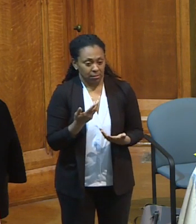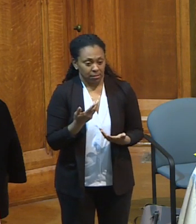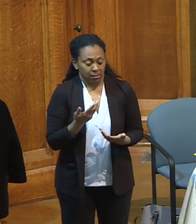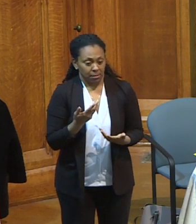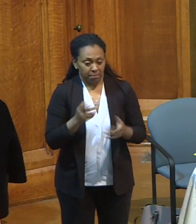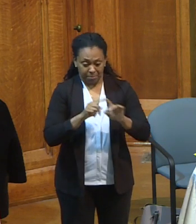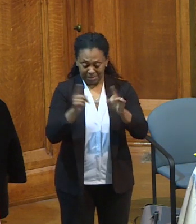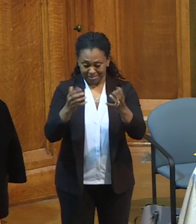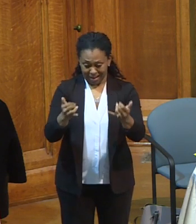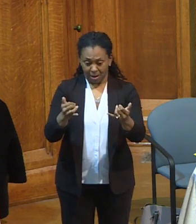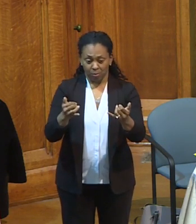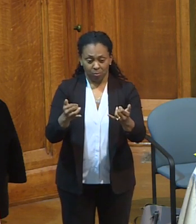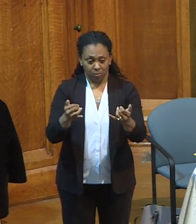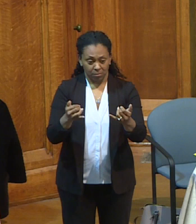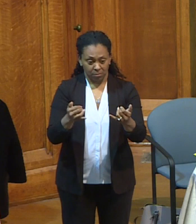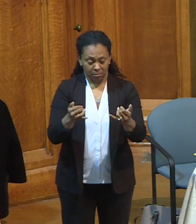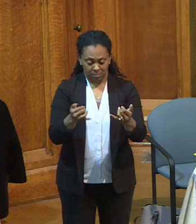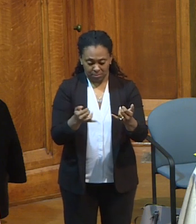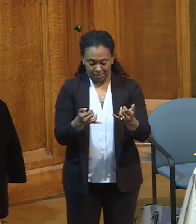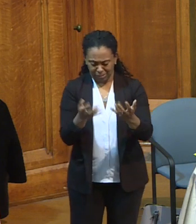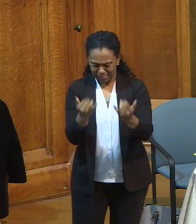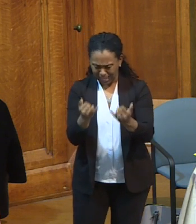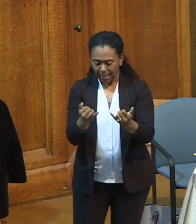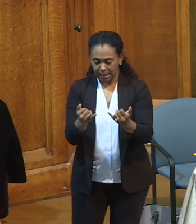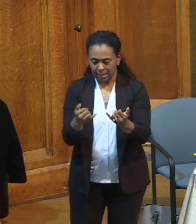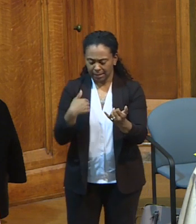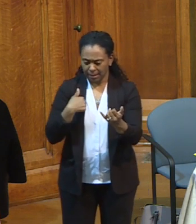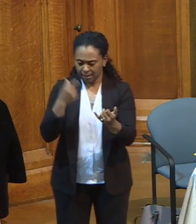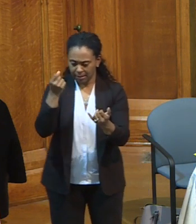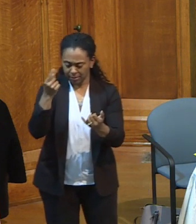But now, this evening, I understand baby sign